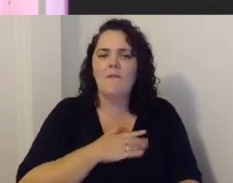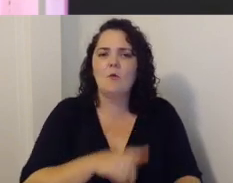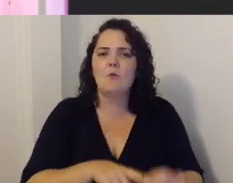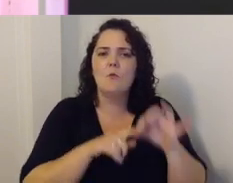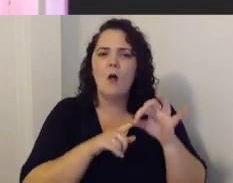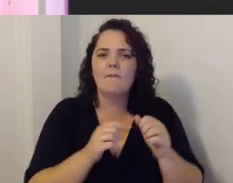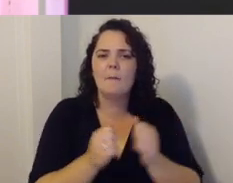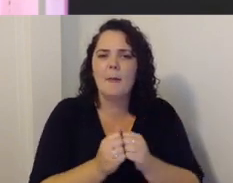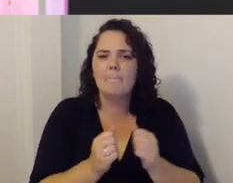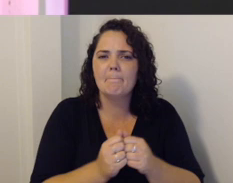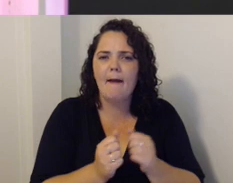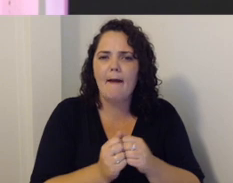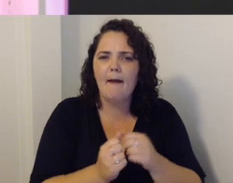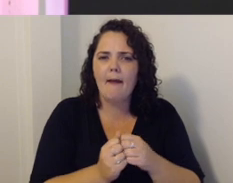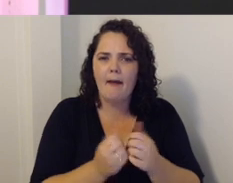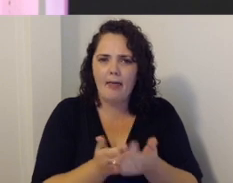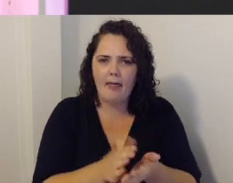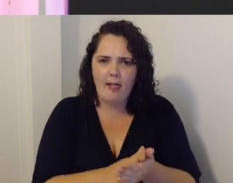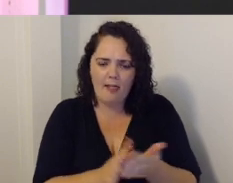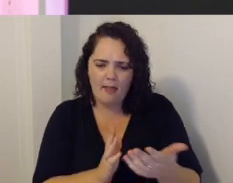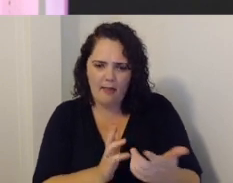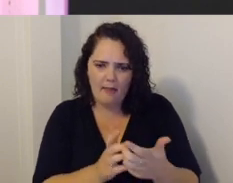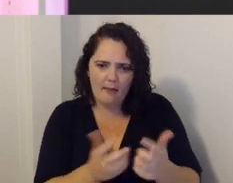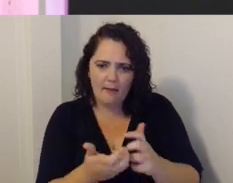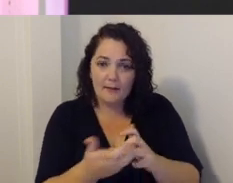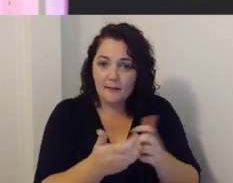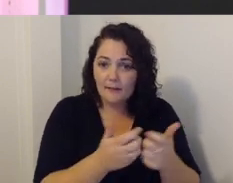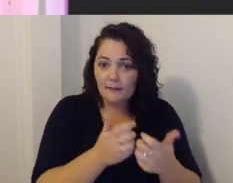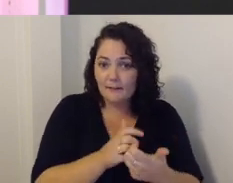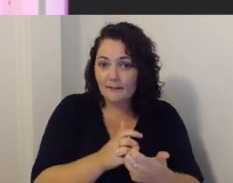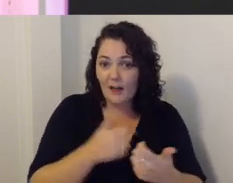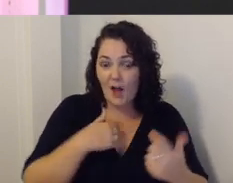materials interact with that, I get it because I love that too and it's a different way of working